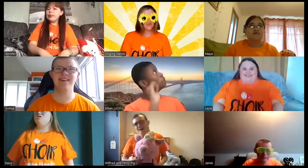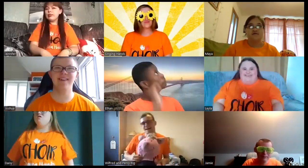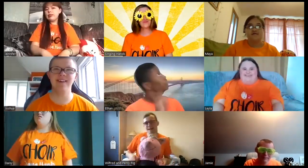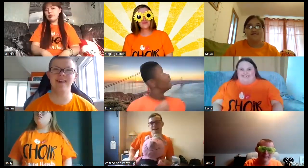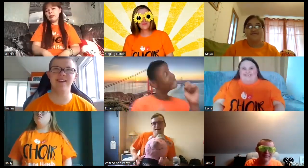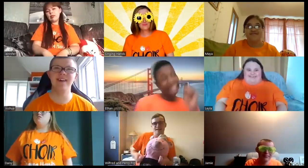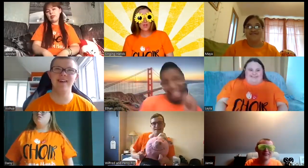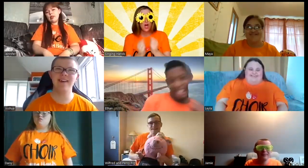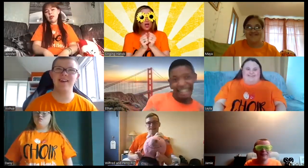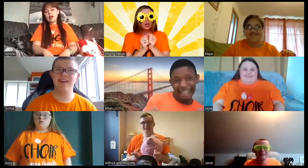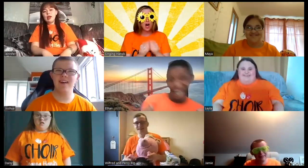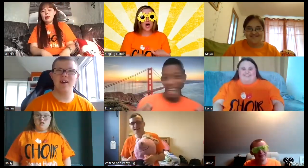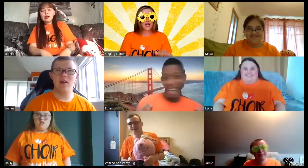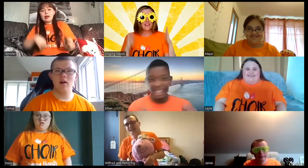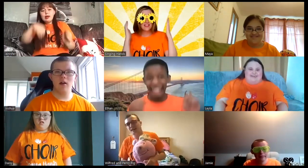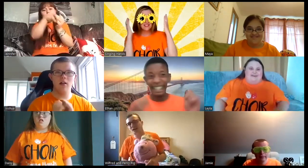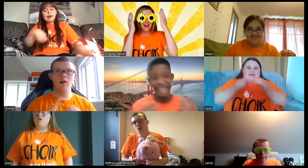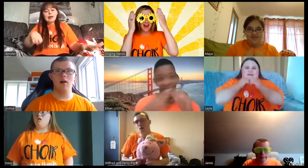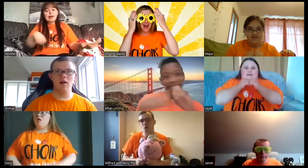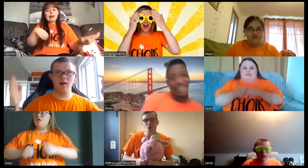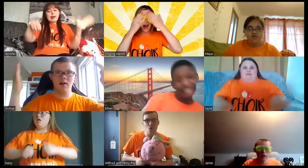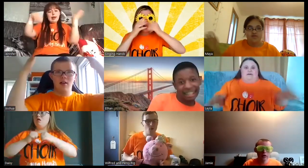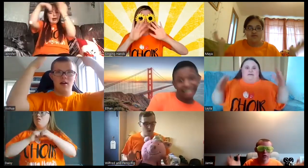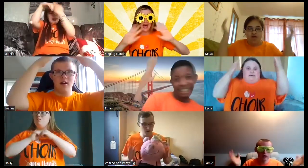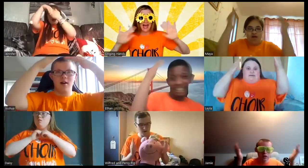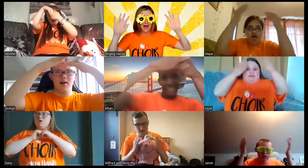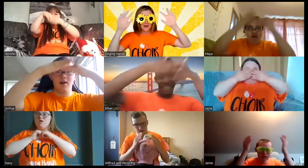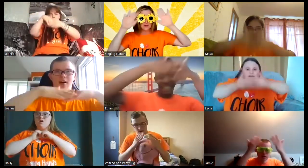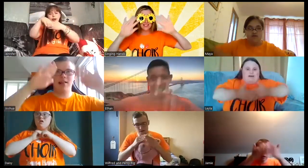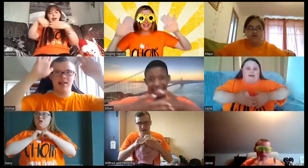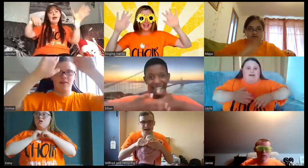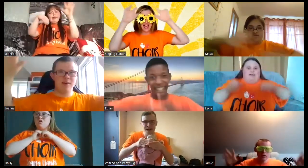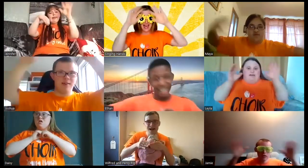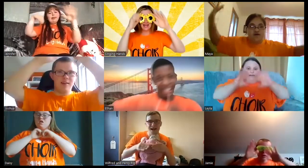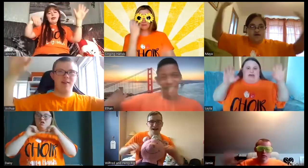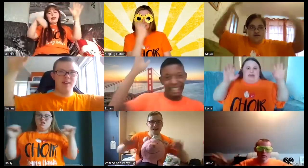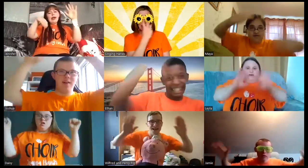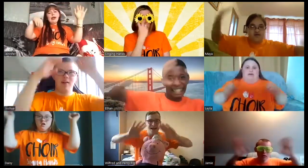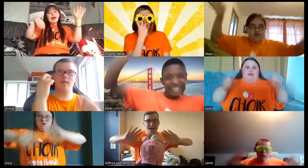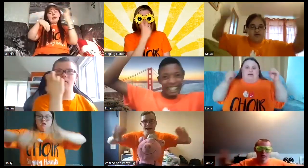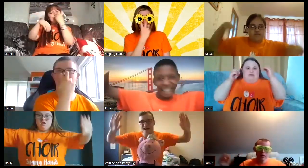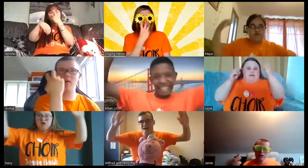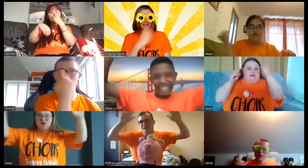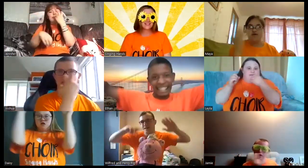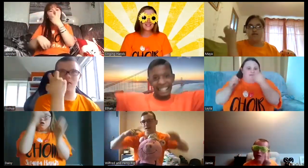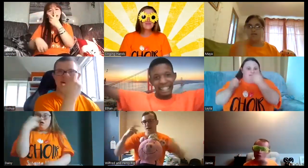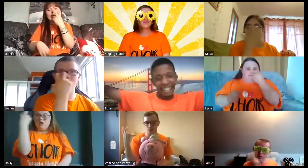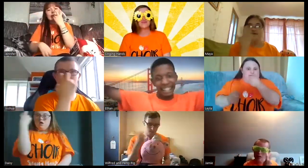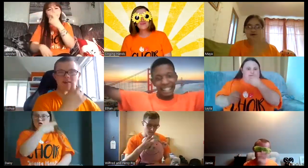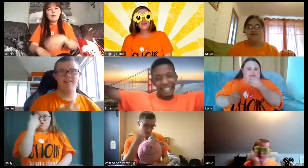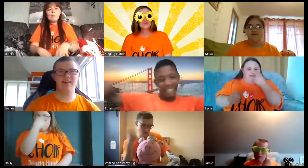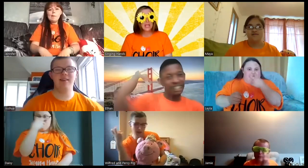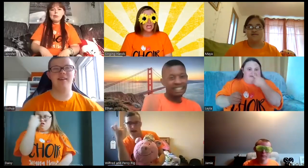Gone are the dark clouds that had me blind